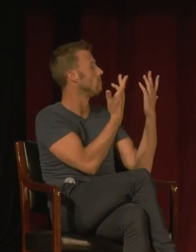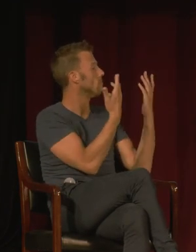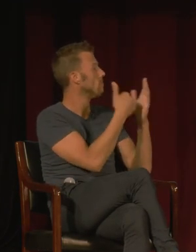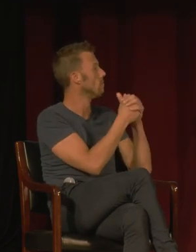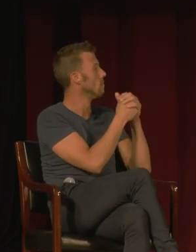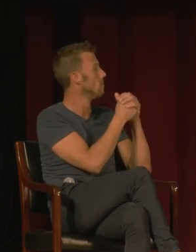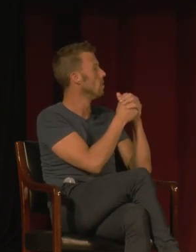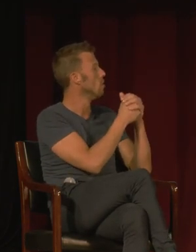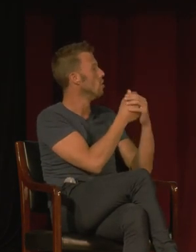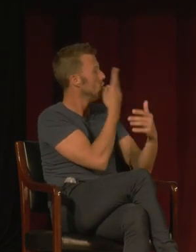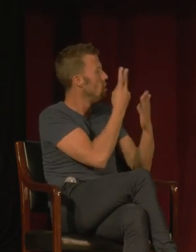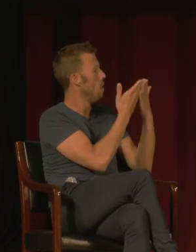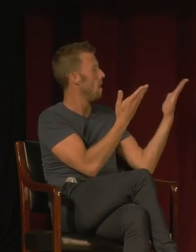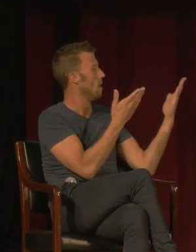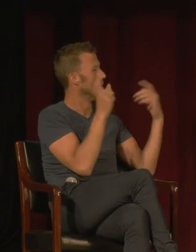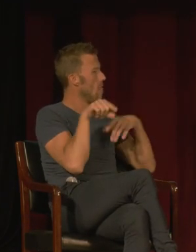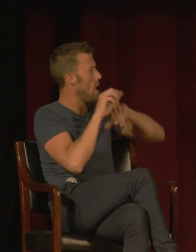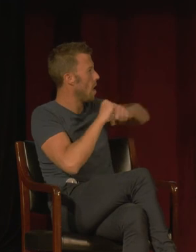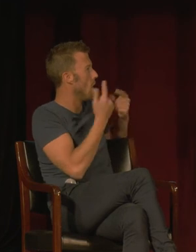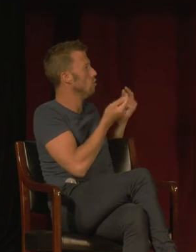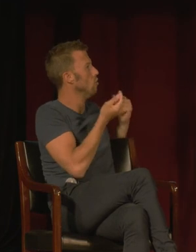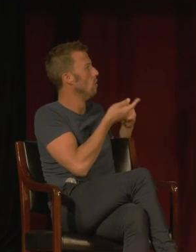What are two things that they can do to help